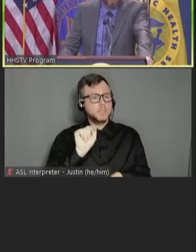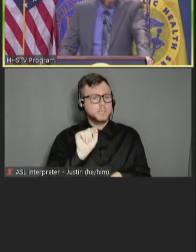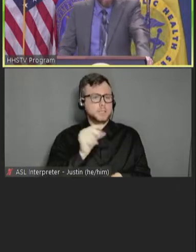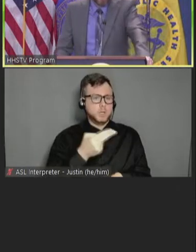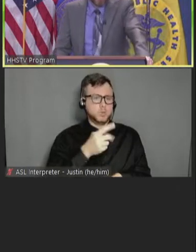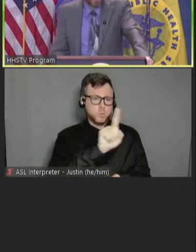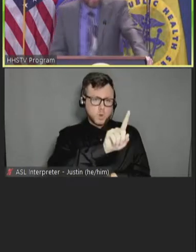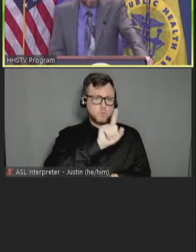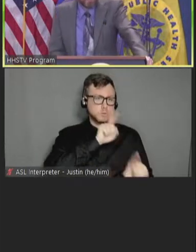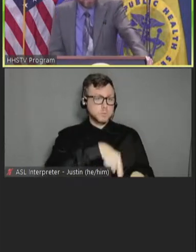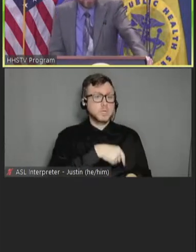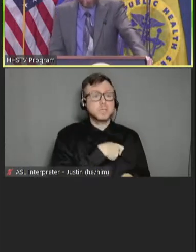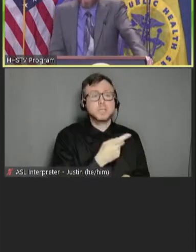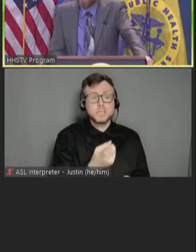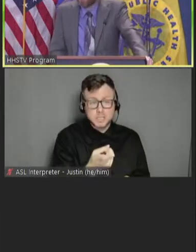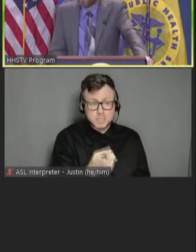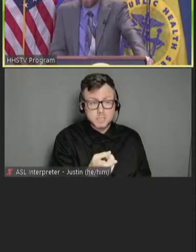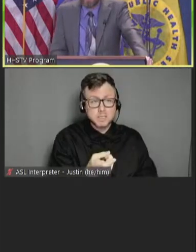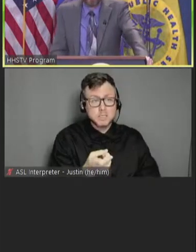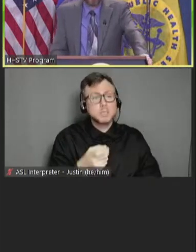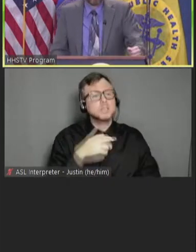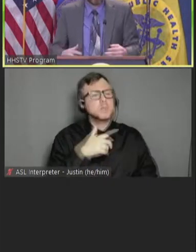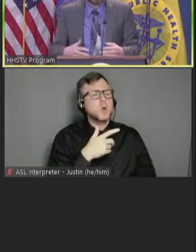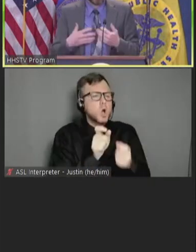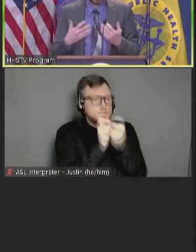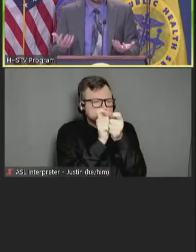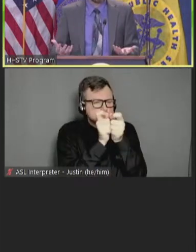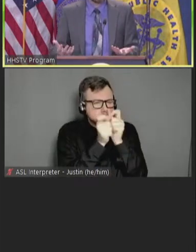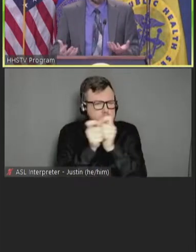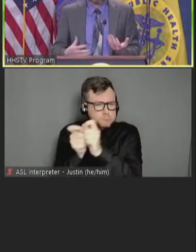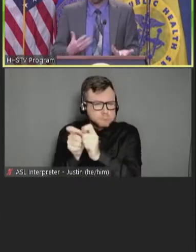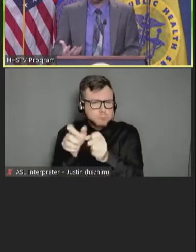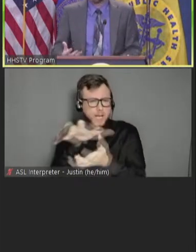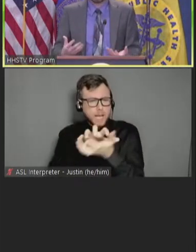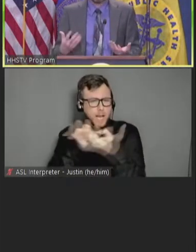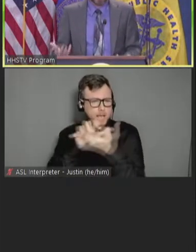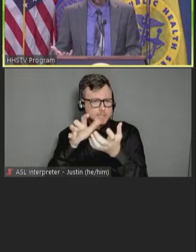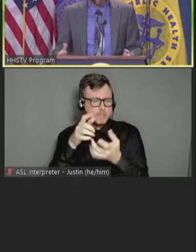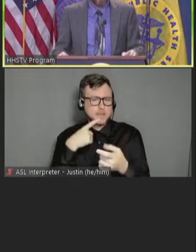All right, so fine-tuning of adjuvant effects. We call this as adjuvanting the adjuvant.